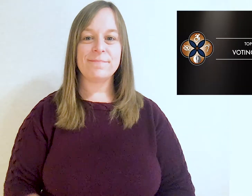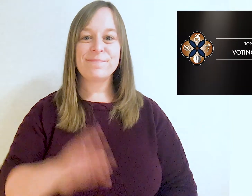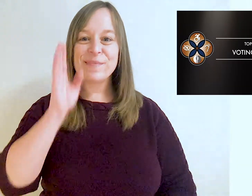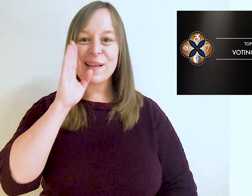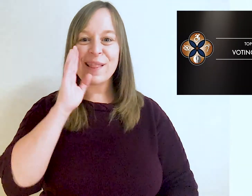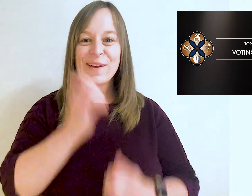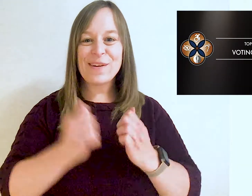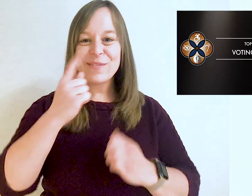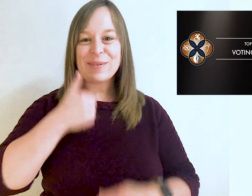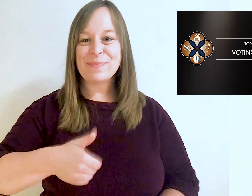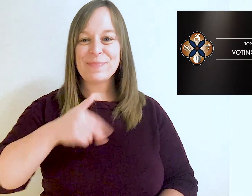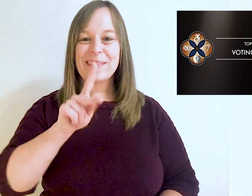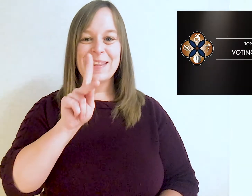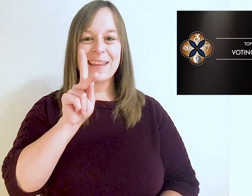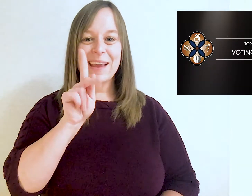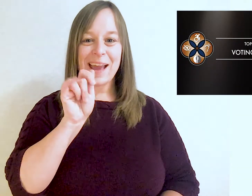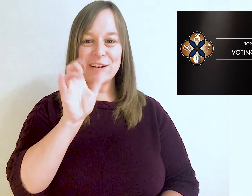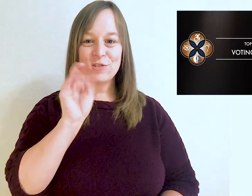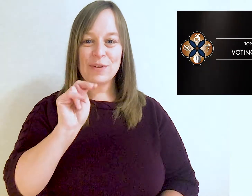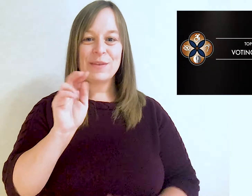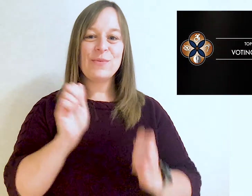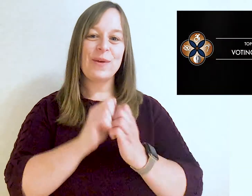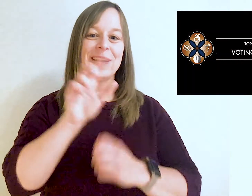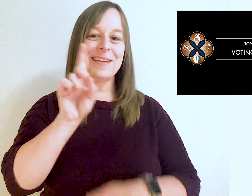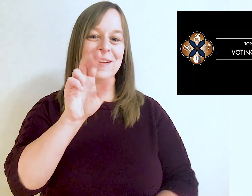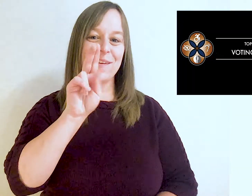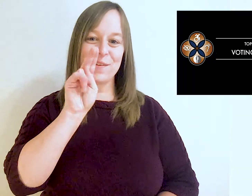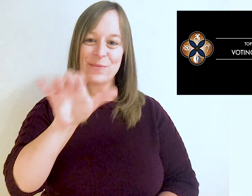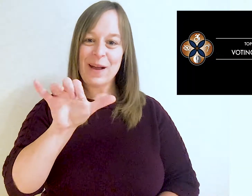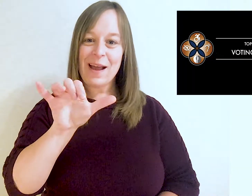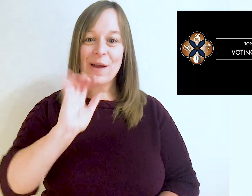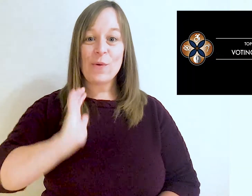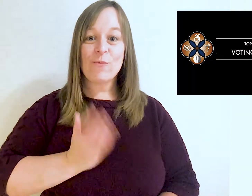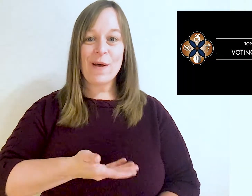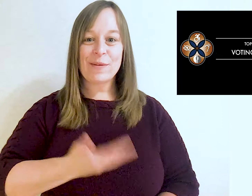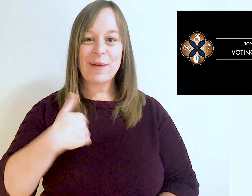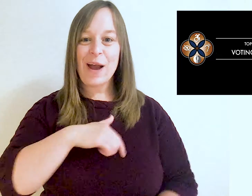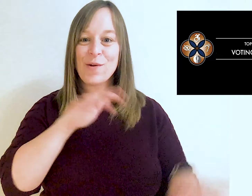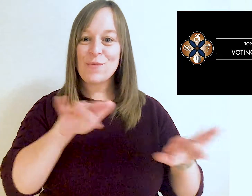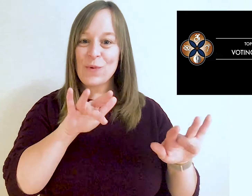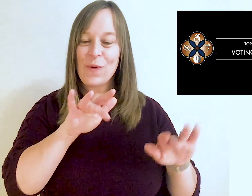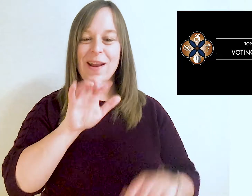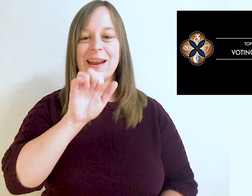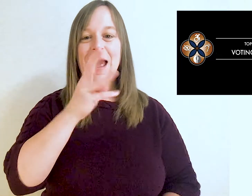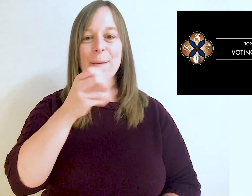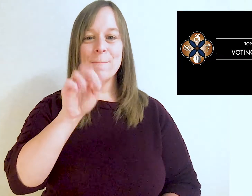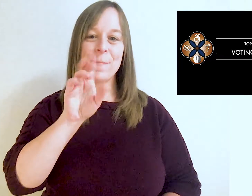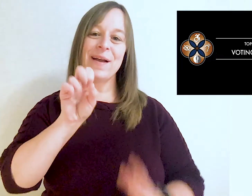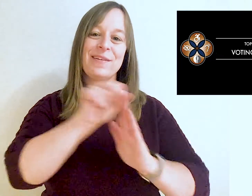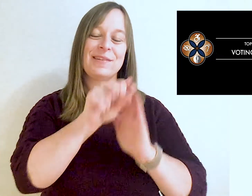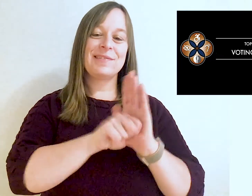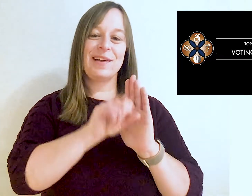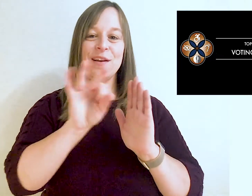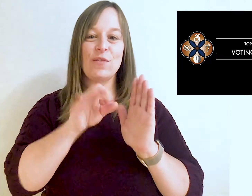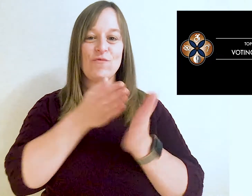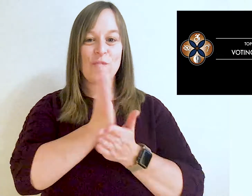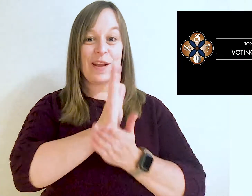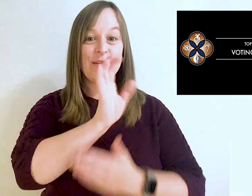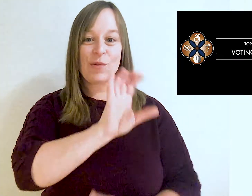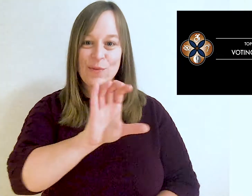K: Hello everyone. This is Katrin with Disability Rights New York. Welcome to our podcast Empire State of Rights: Closed Captioned.